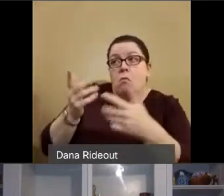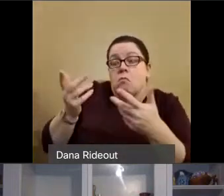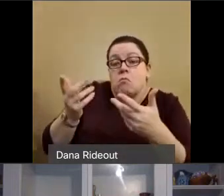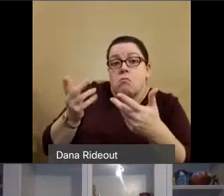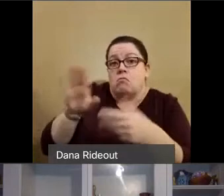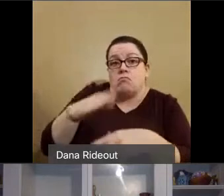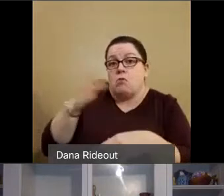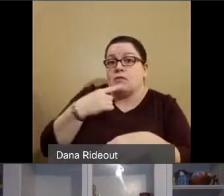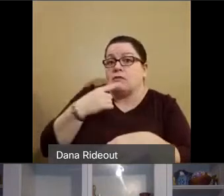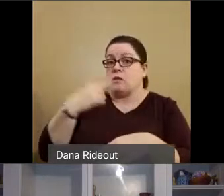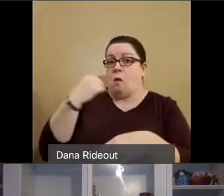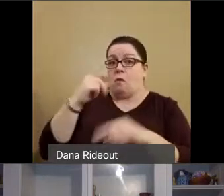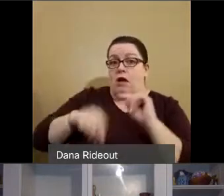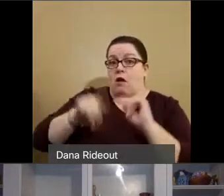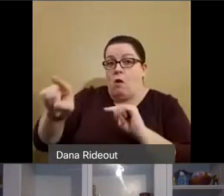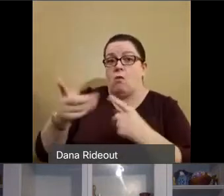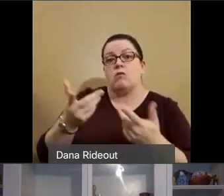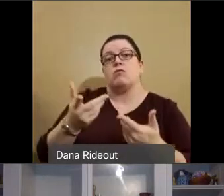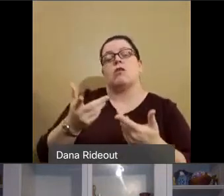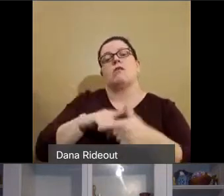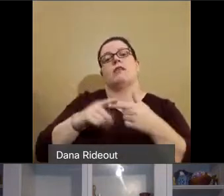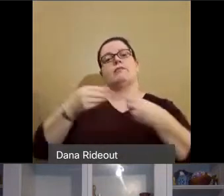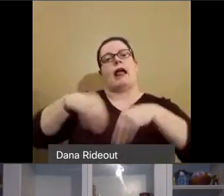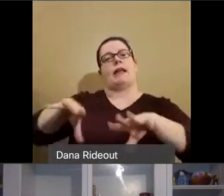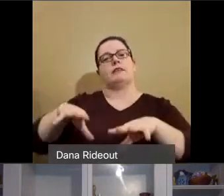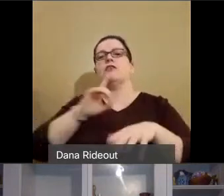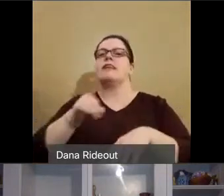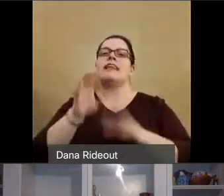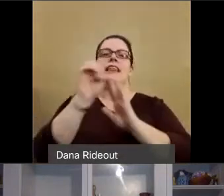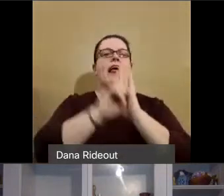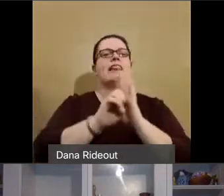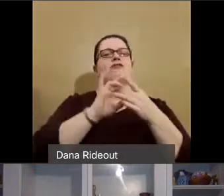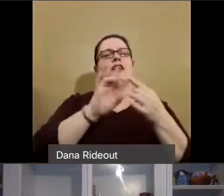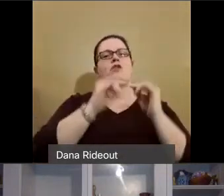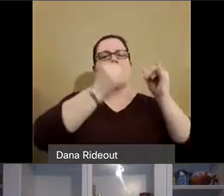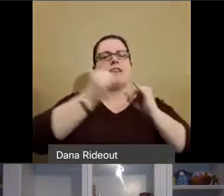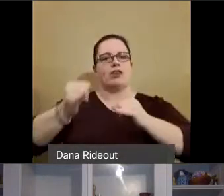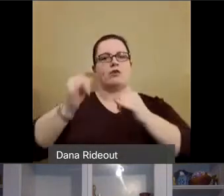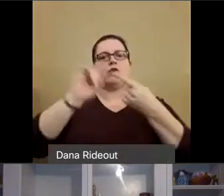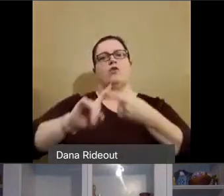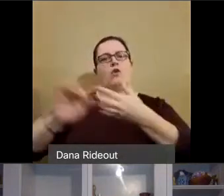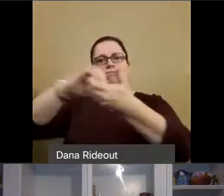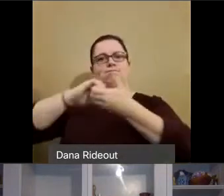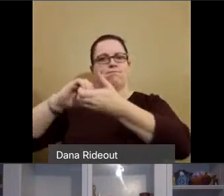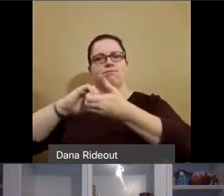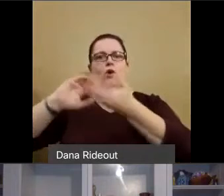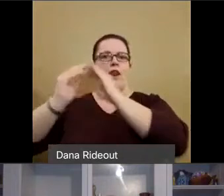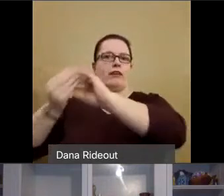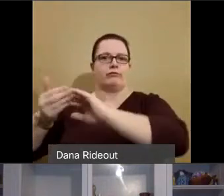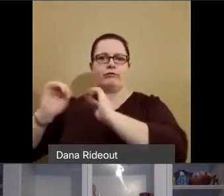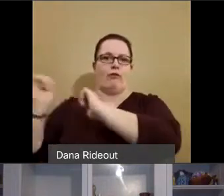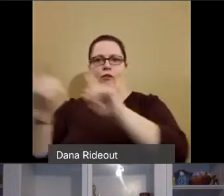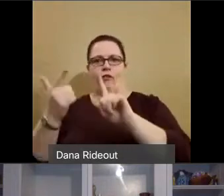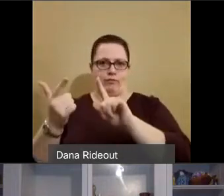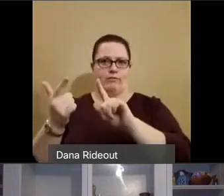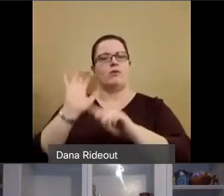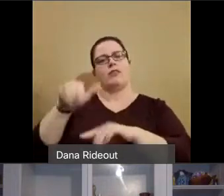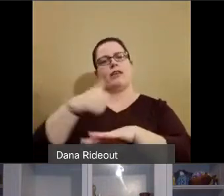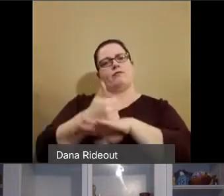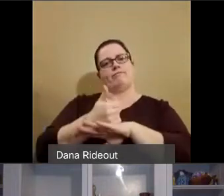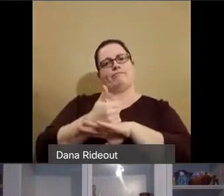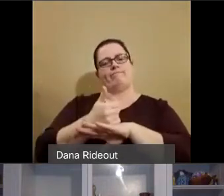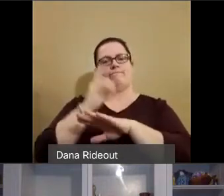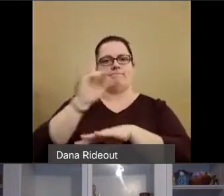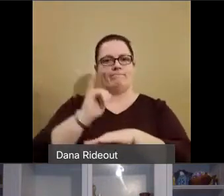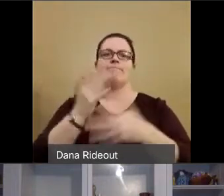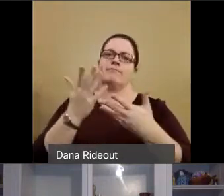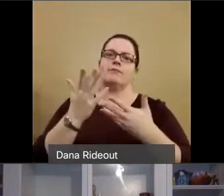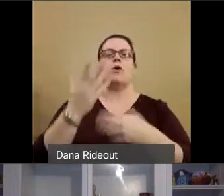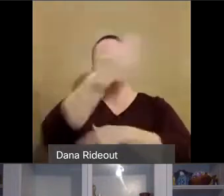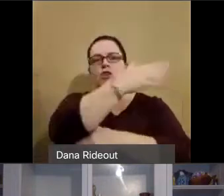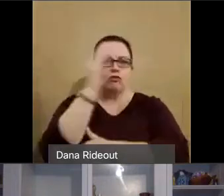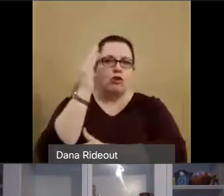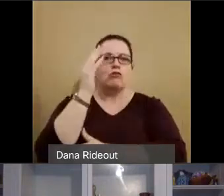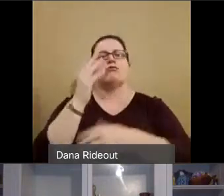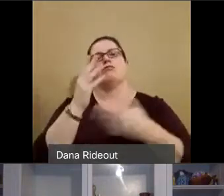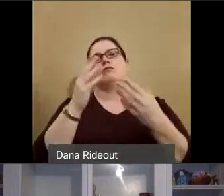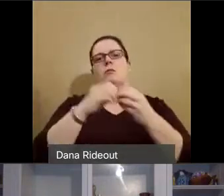We lost that, and that's sort of the nature. I think, maybe of the ethics of the individualist culture versus a collectivist culture, and how we navigate that arrangement in rural communities. It tends to be a little bit more collectivist because you kind of have to be right?